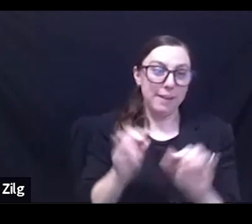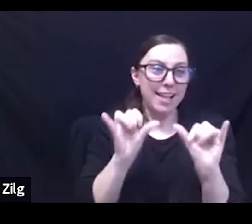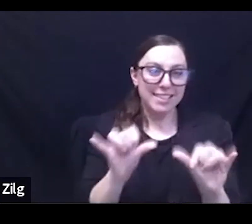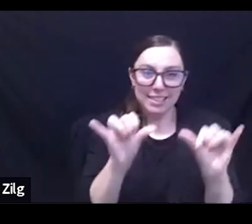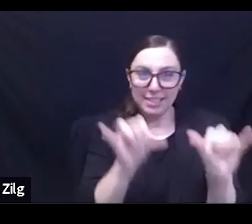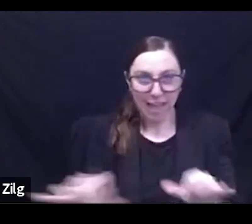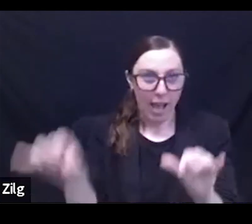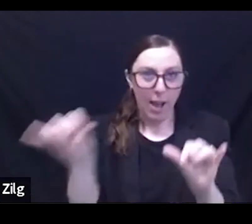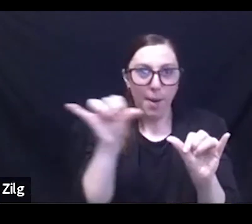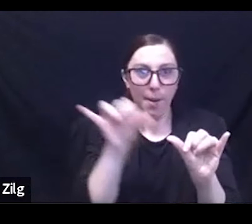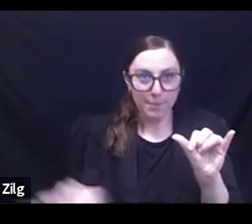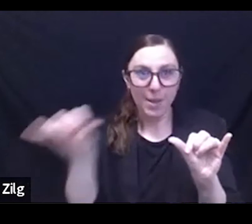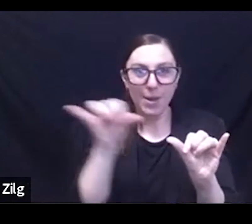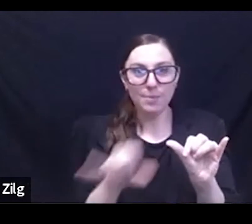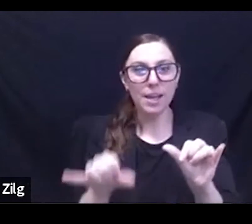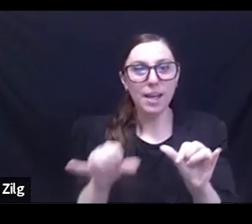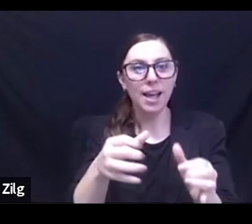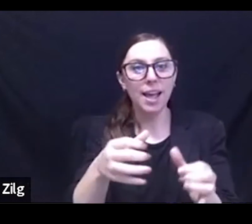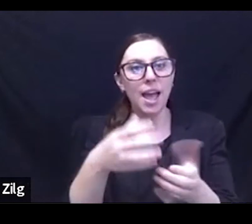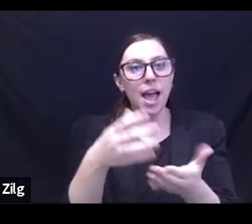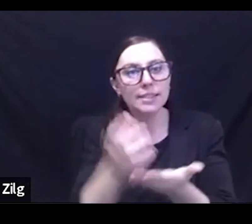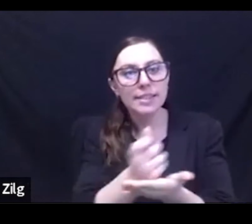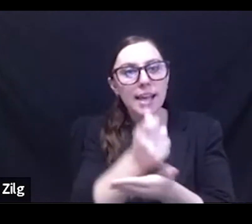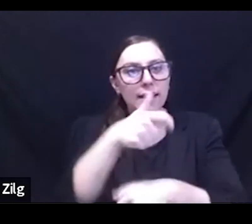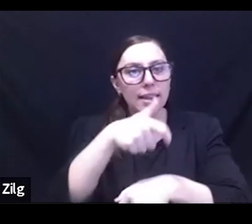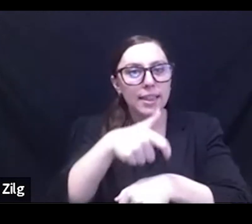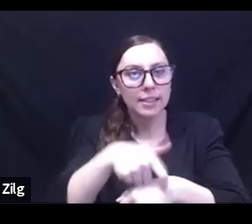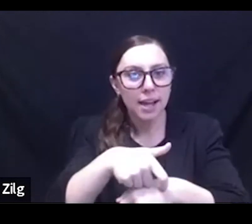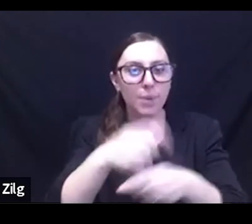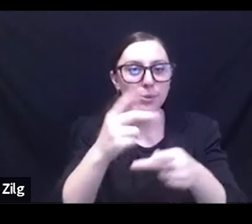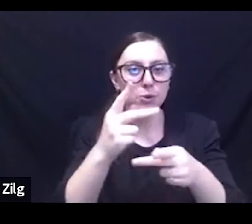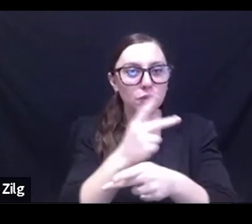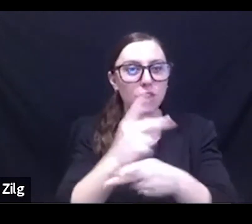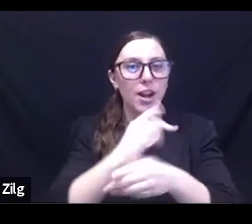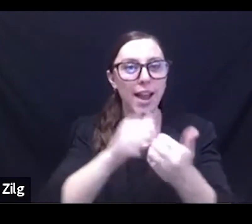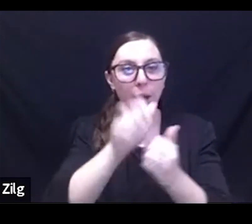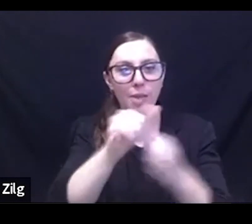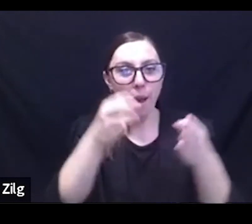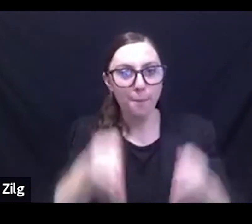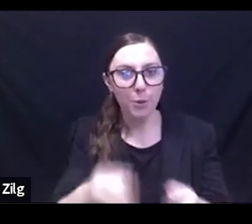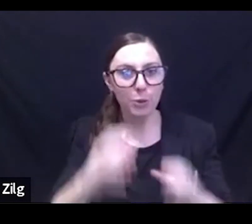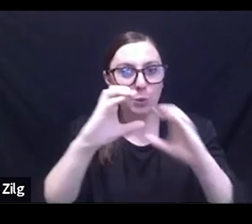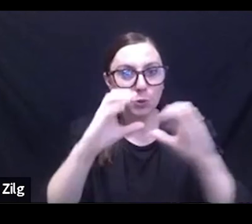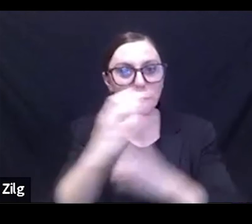recurring over and over again, taking the time to know the way that person communicates is and what it means and what it doesn't